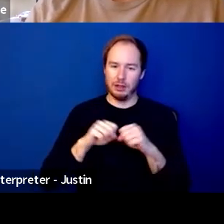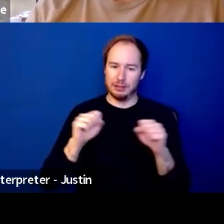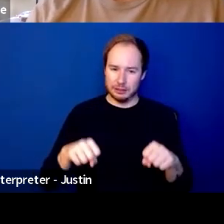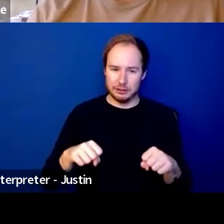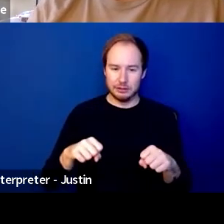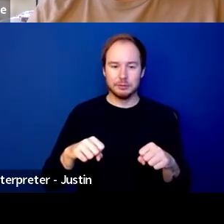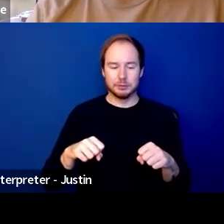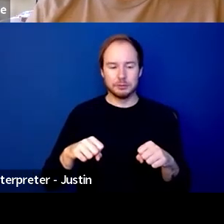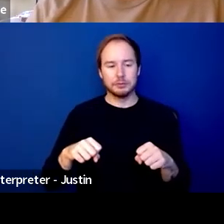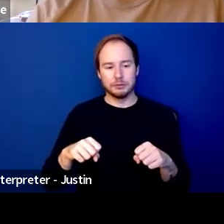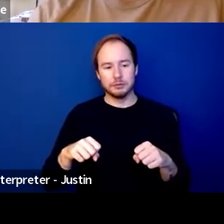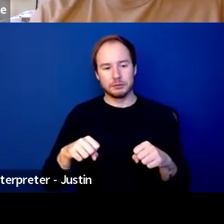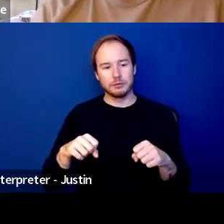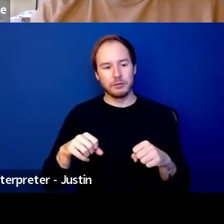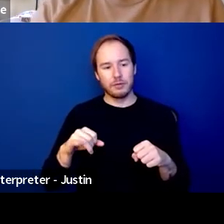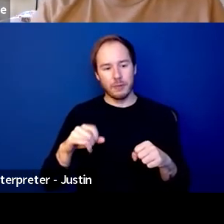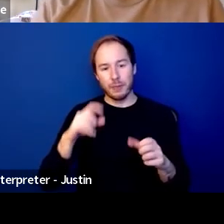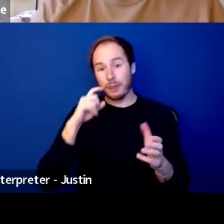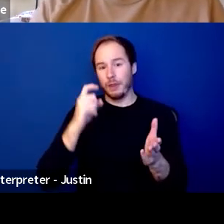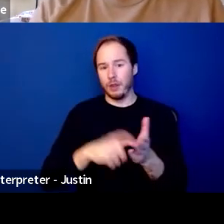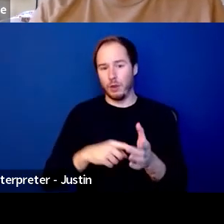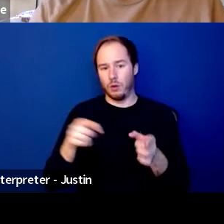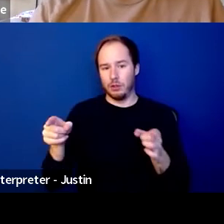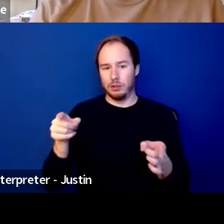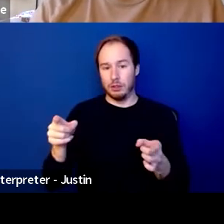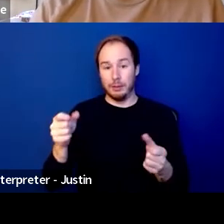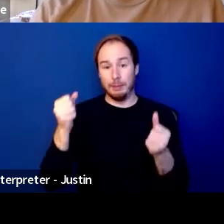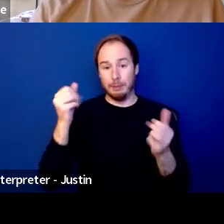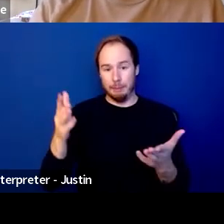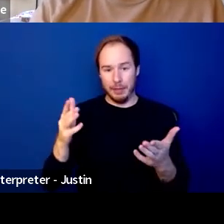But that having potentially many members of the team be able